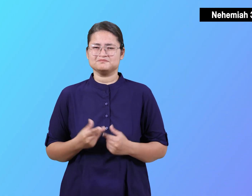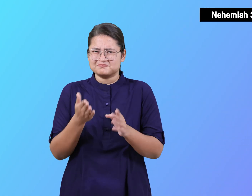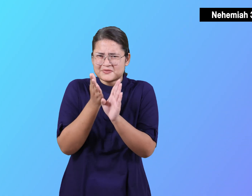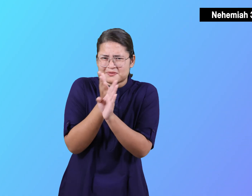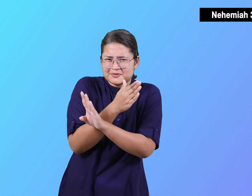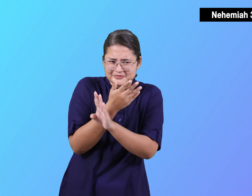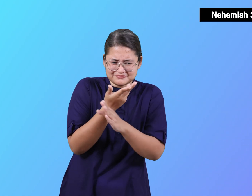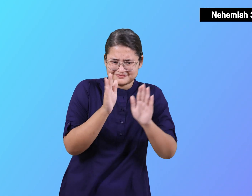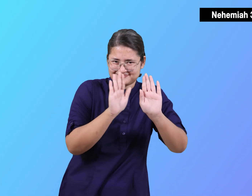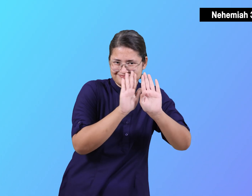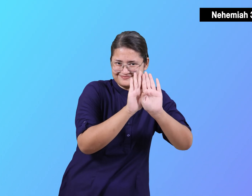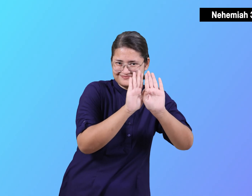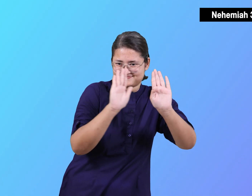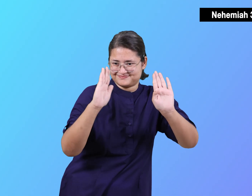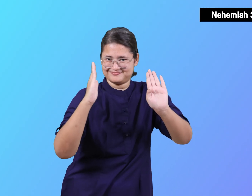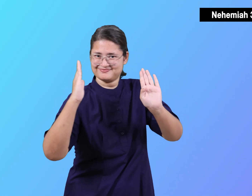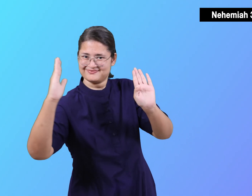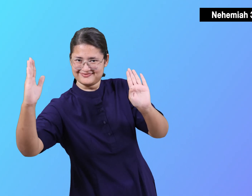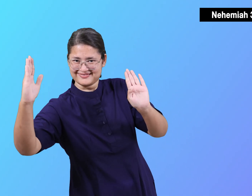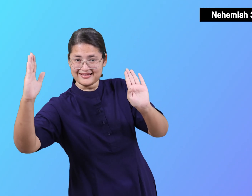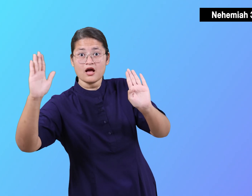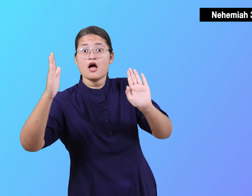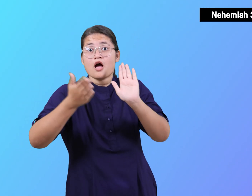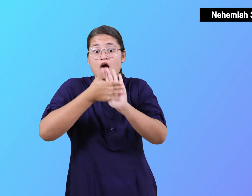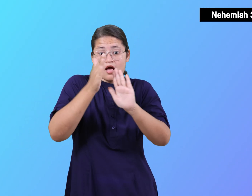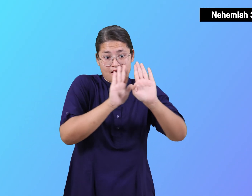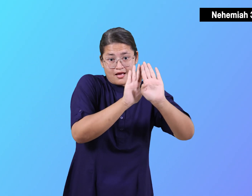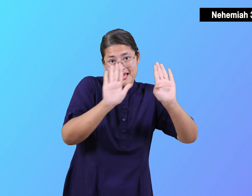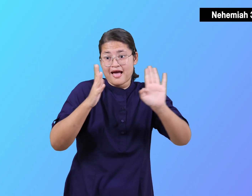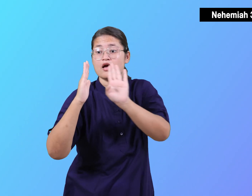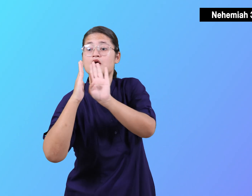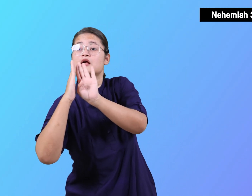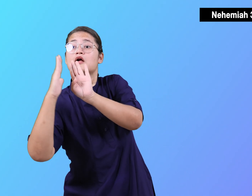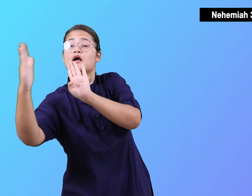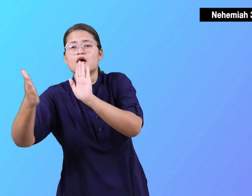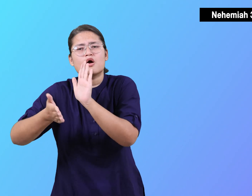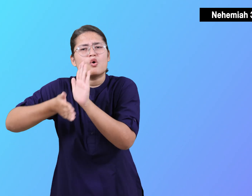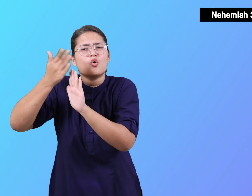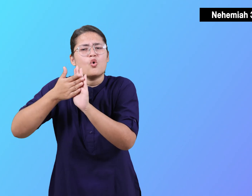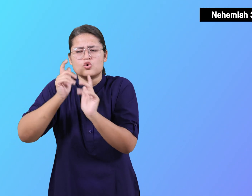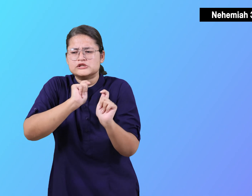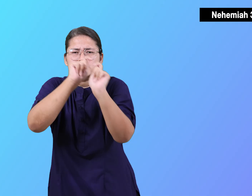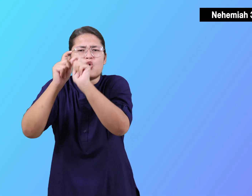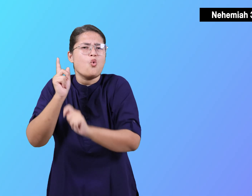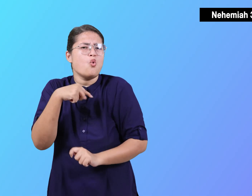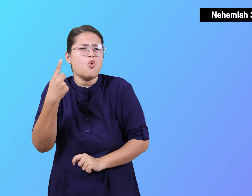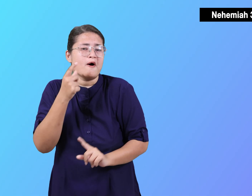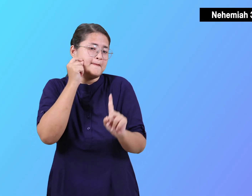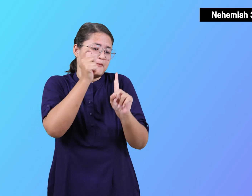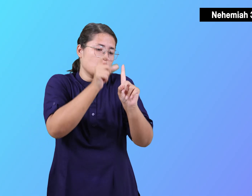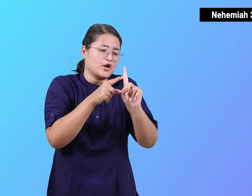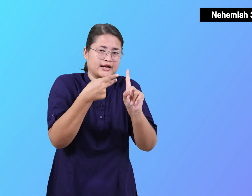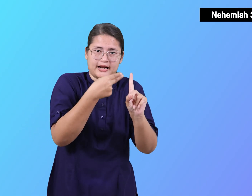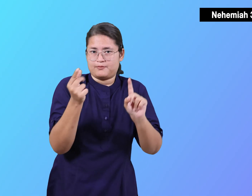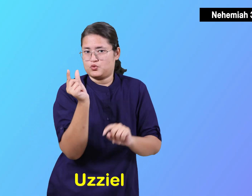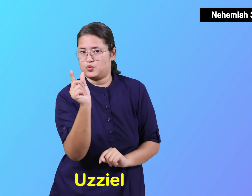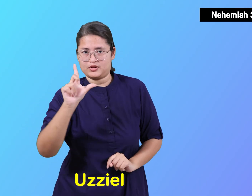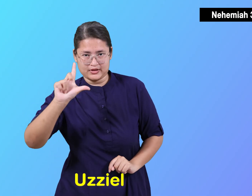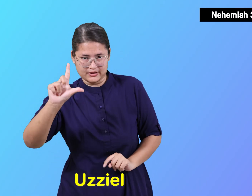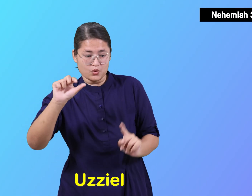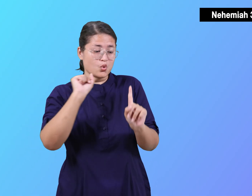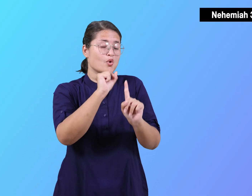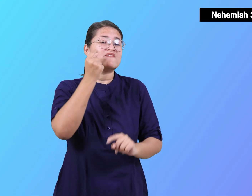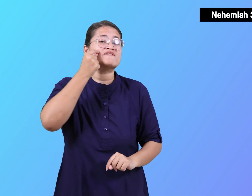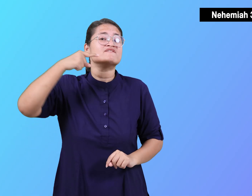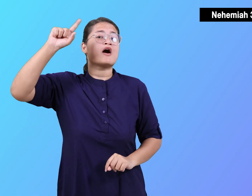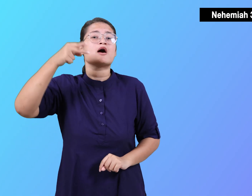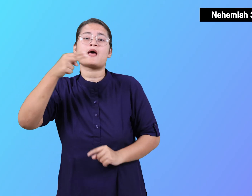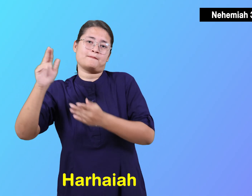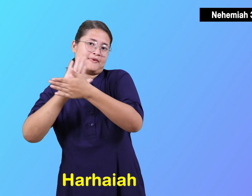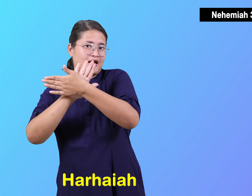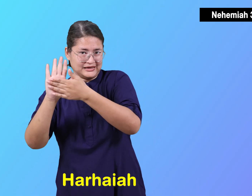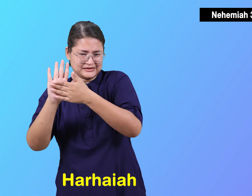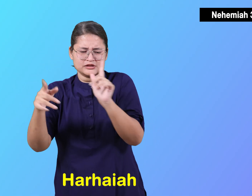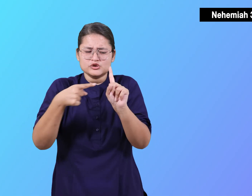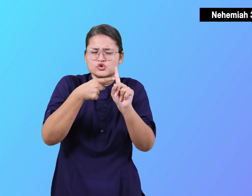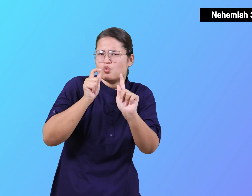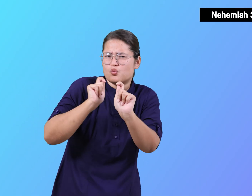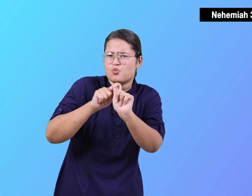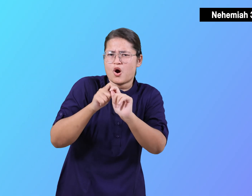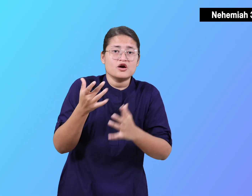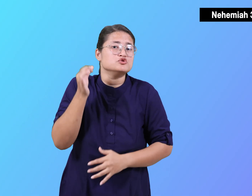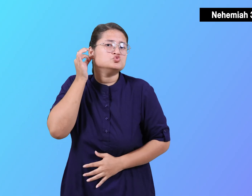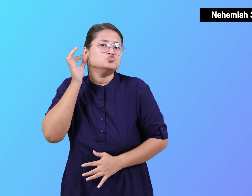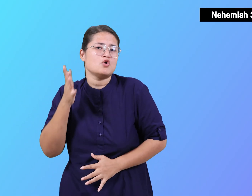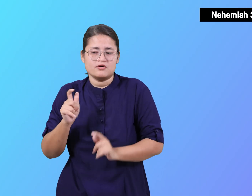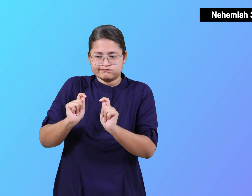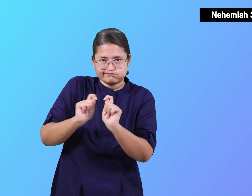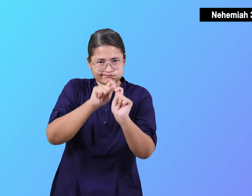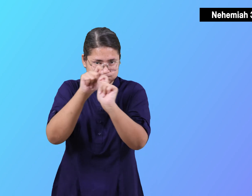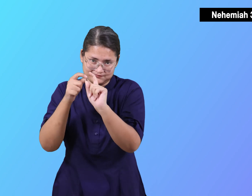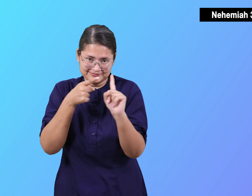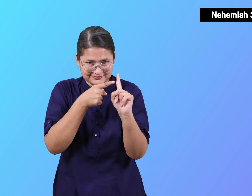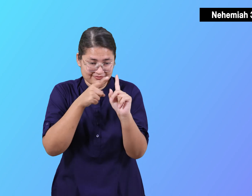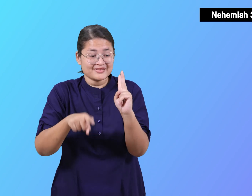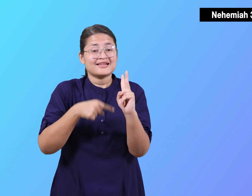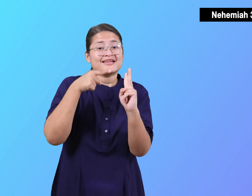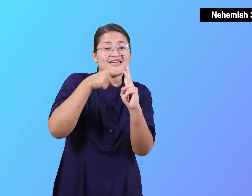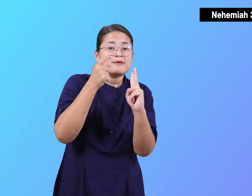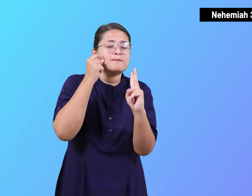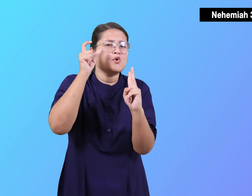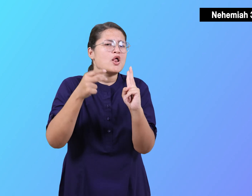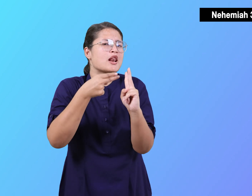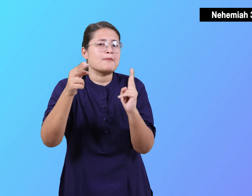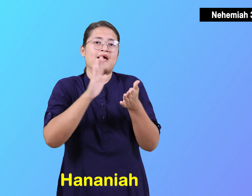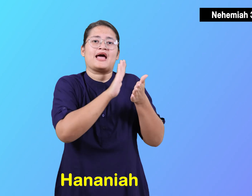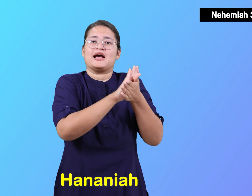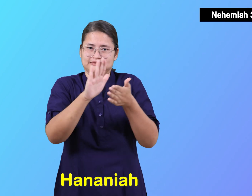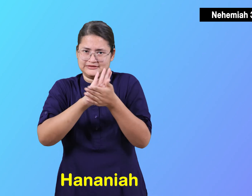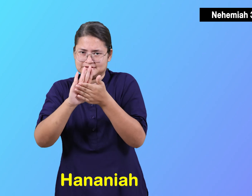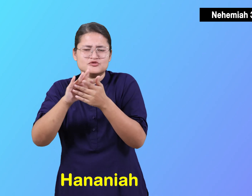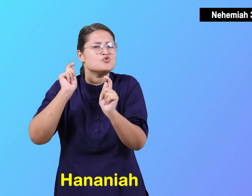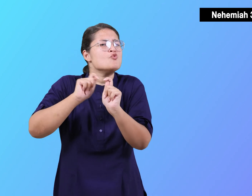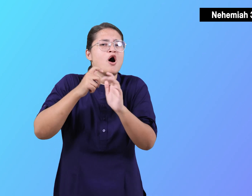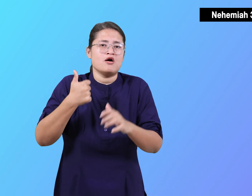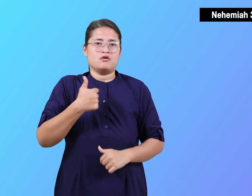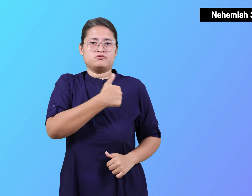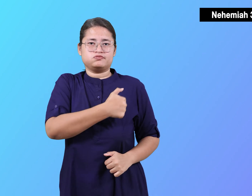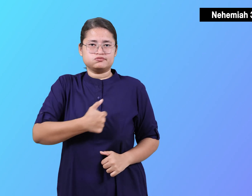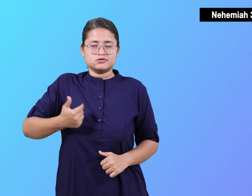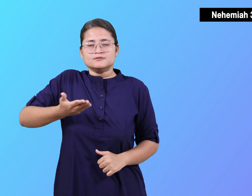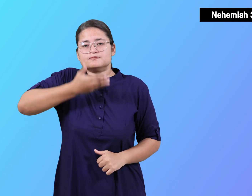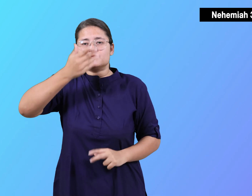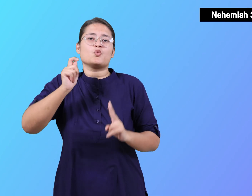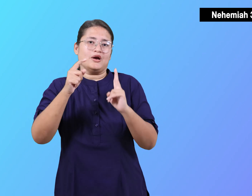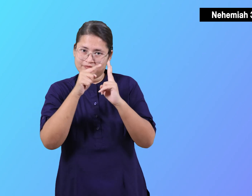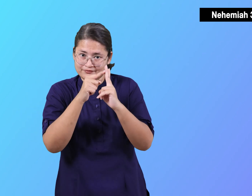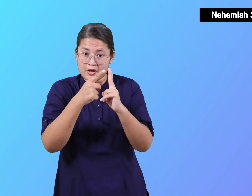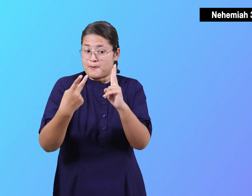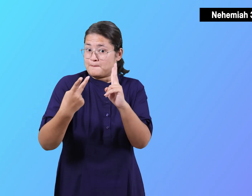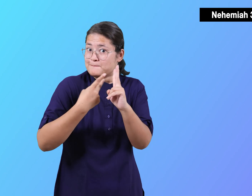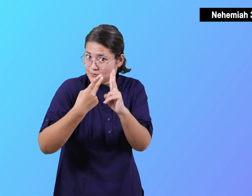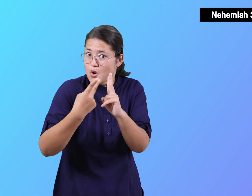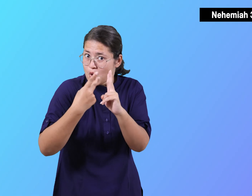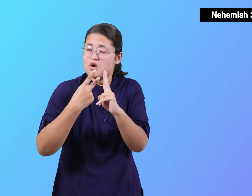Uzziel son of Harhaiah repaired the next section of the wall. Uzziel was a goldsmith. Hananiah was one of the perfume makers.